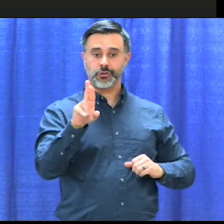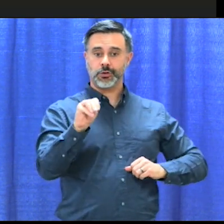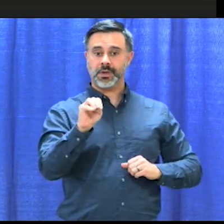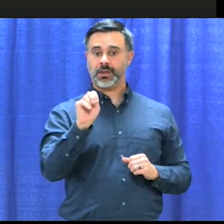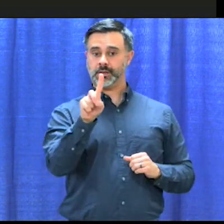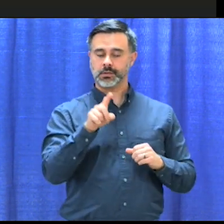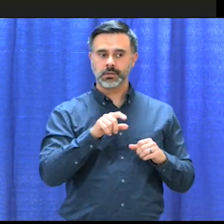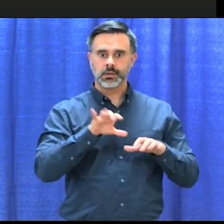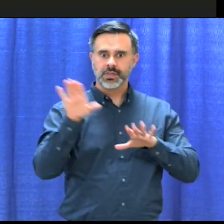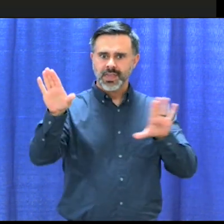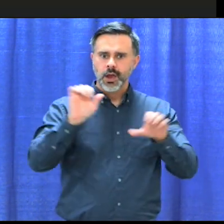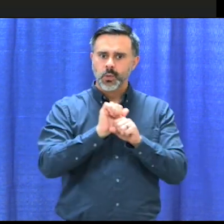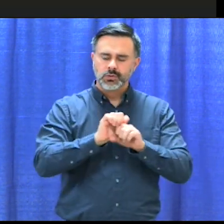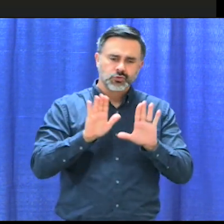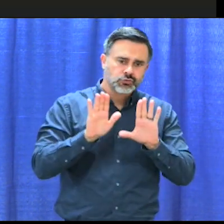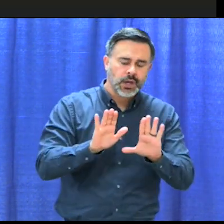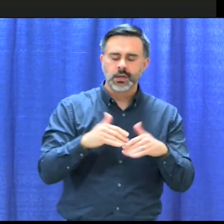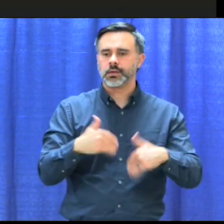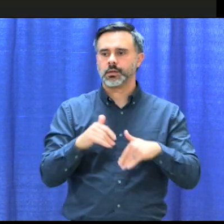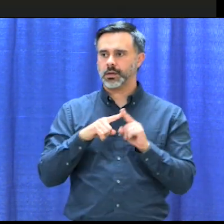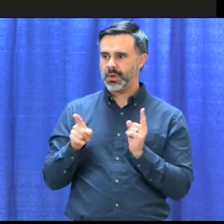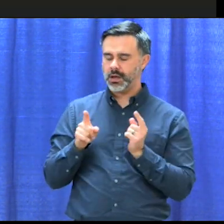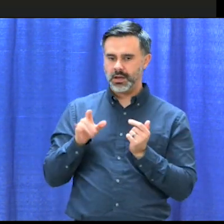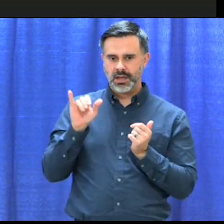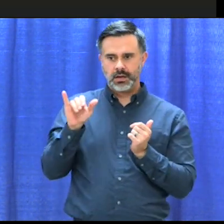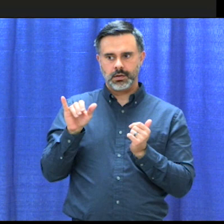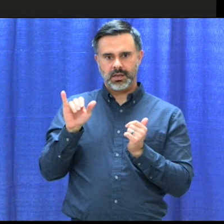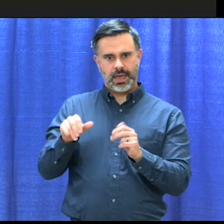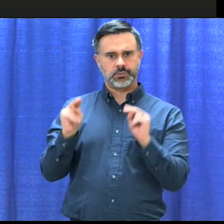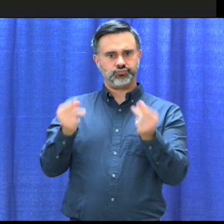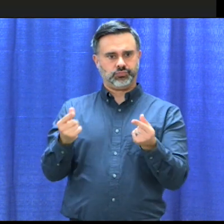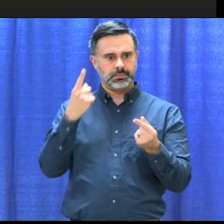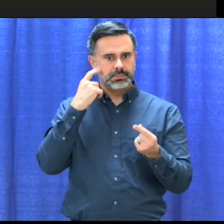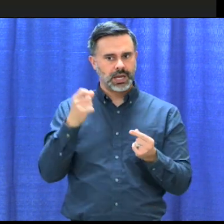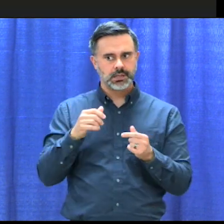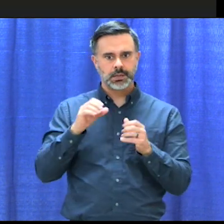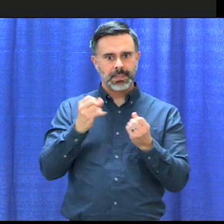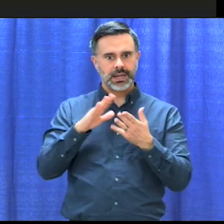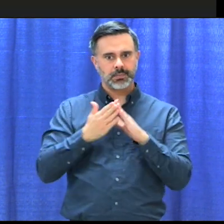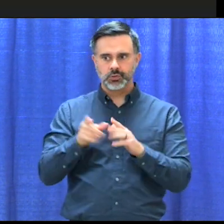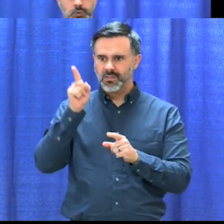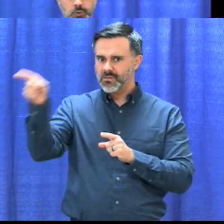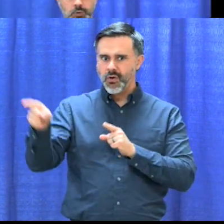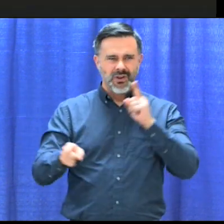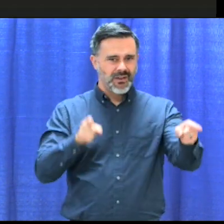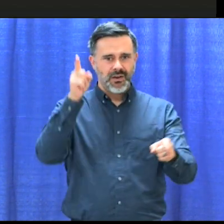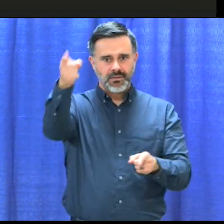a lot of those devices and hotspots simply won't work because of the remote nature of these communities in rural California.